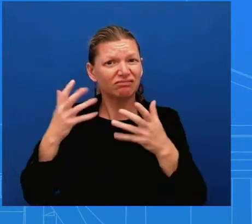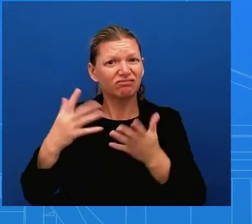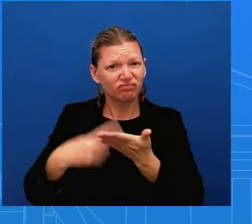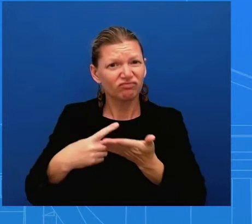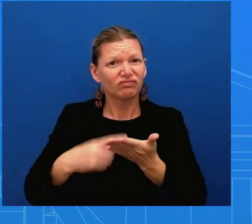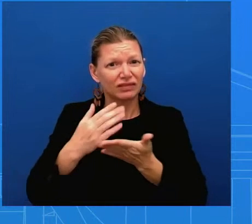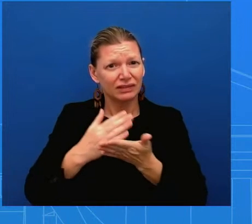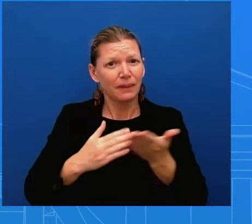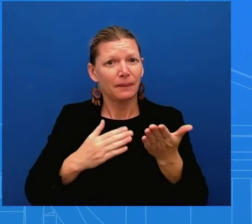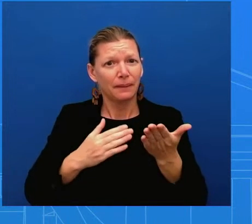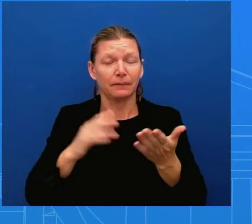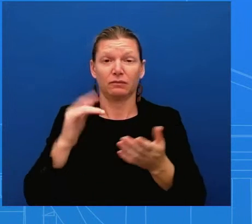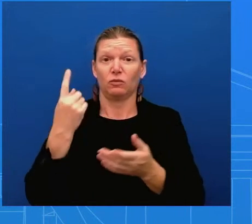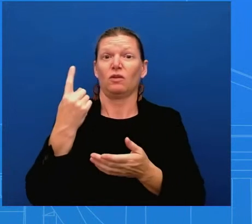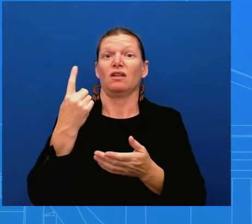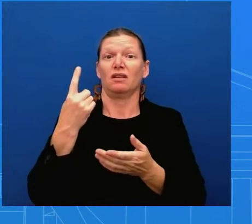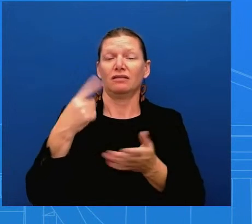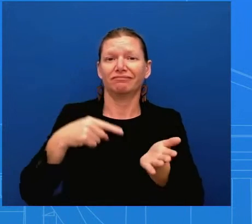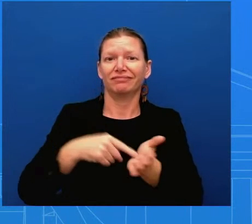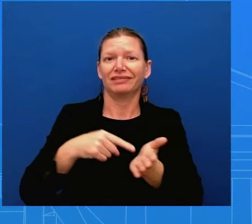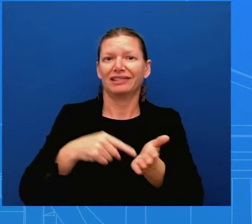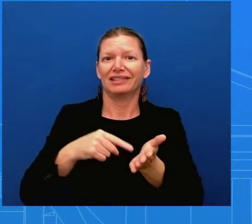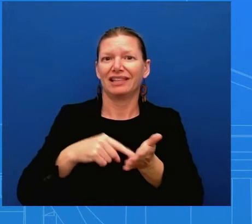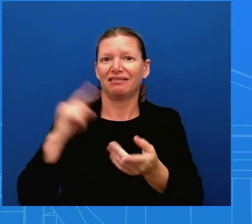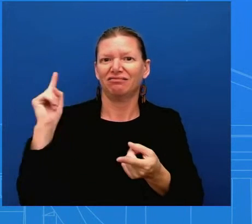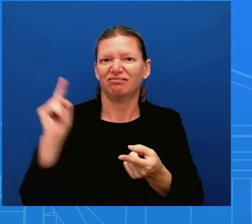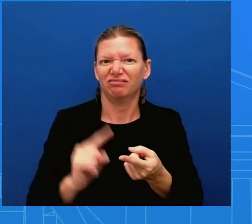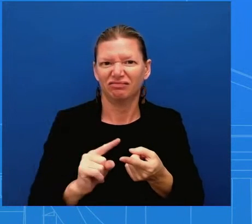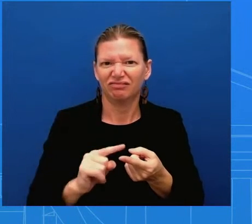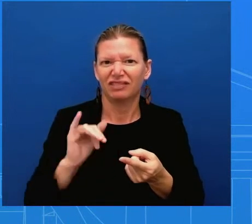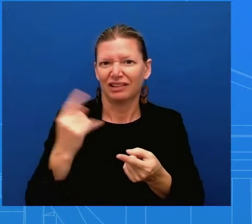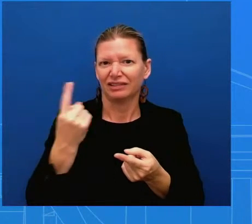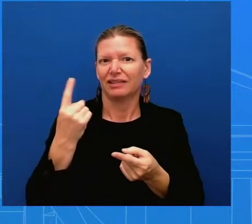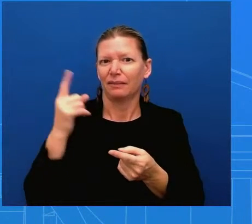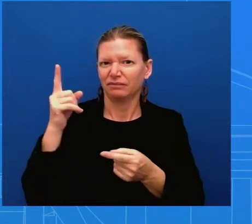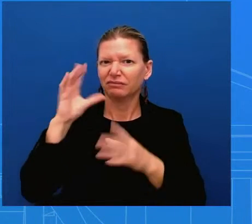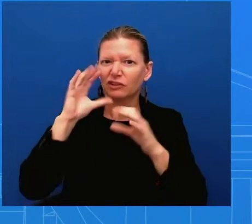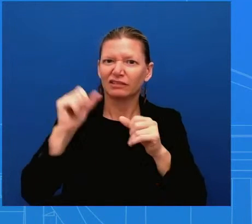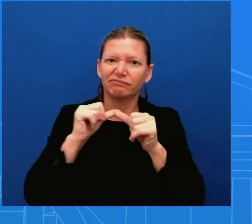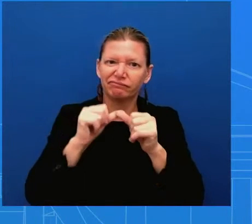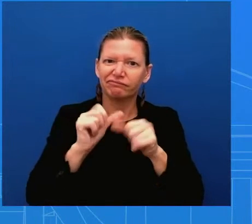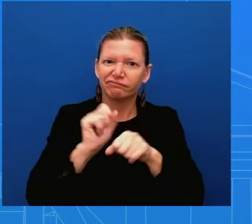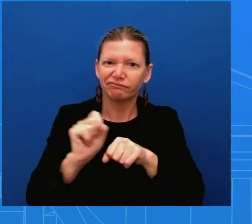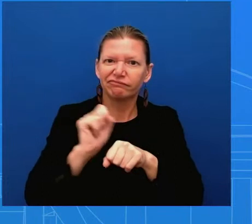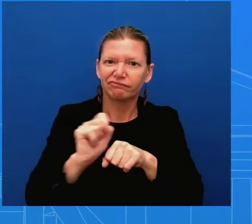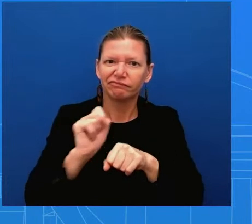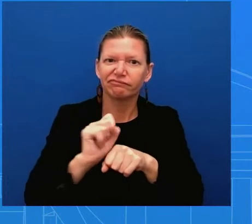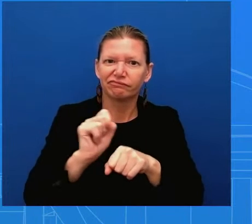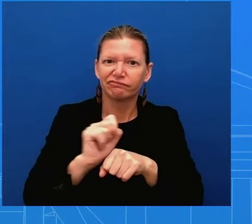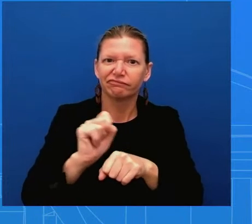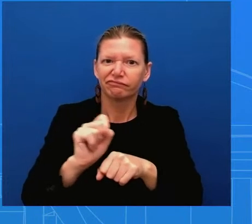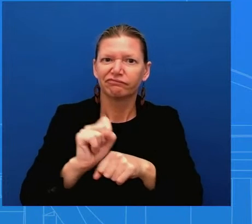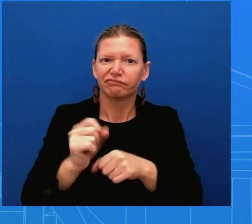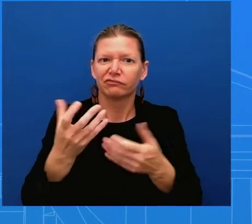that he has been very clear about wanting to deliver for the American people, including -- including young Americans. So --